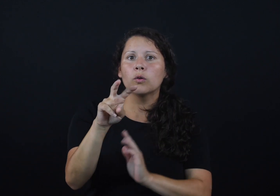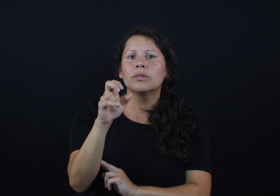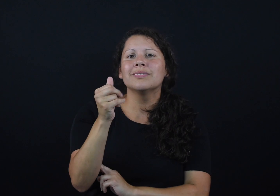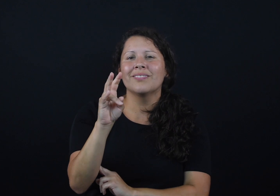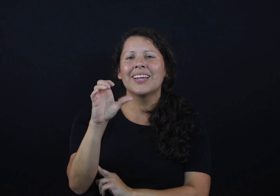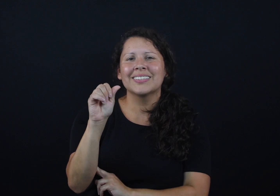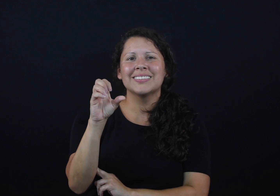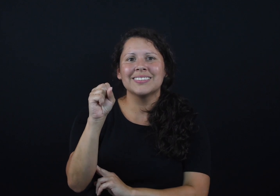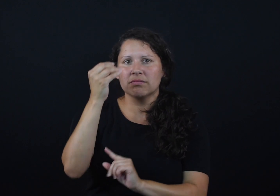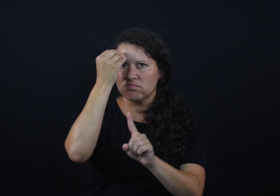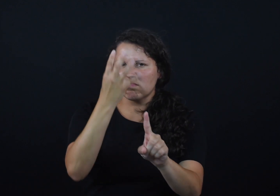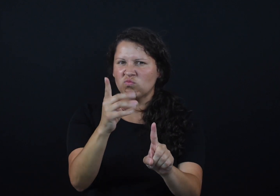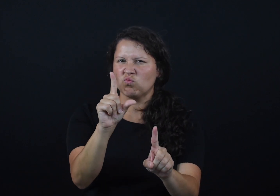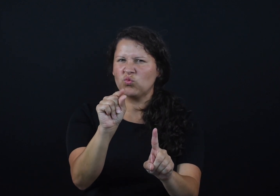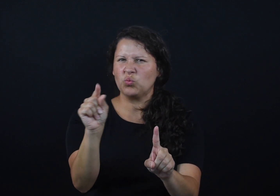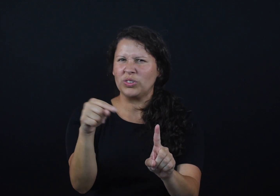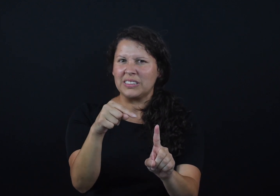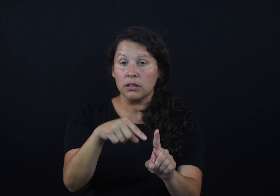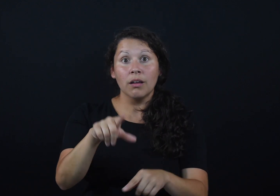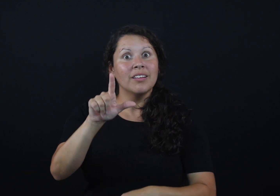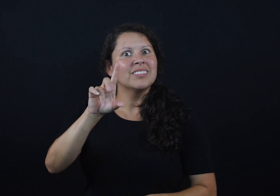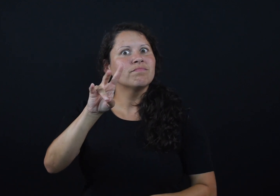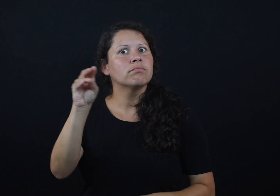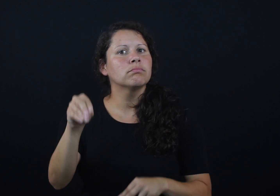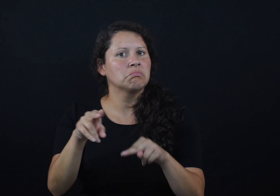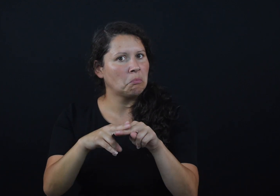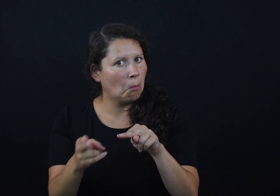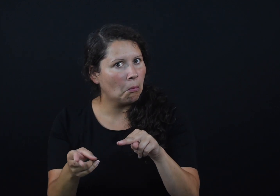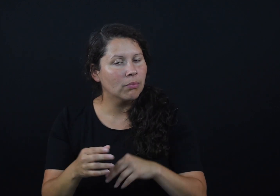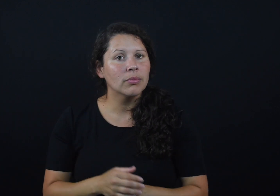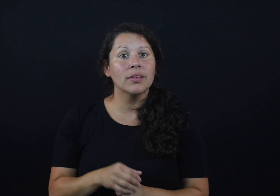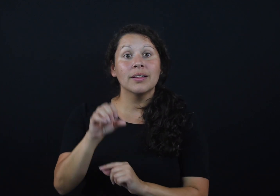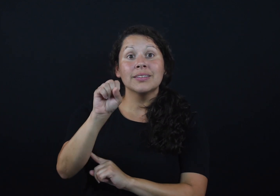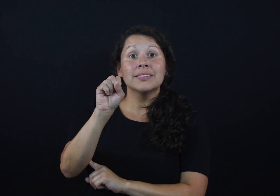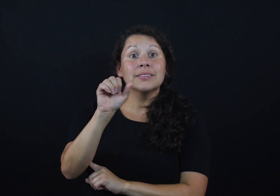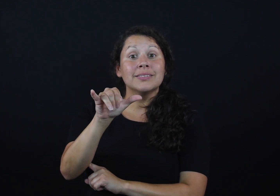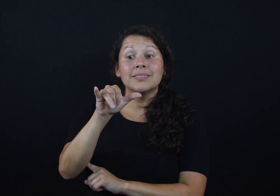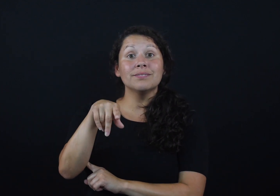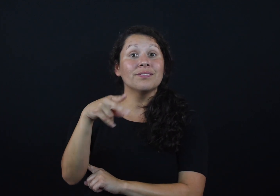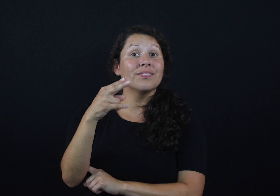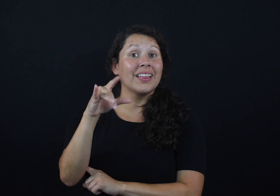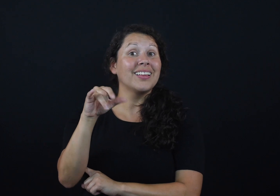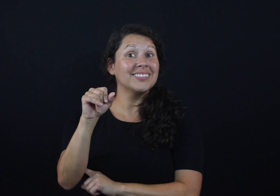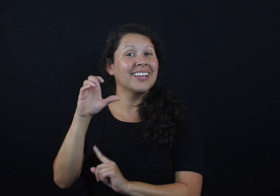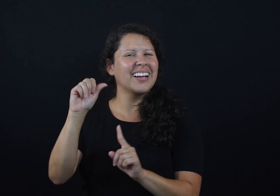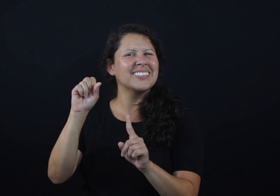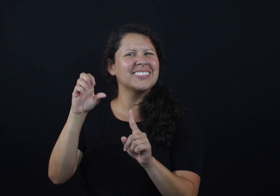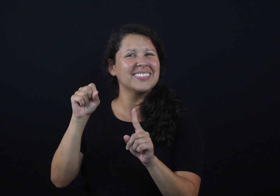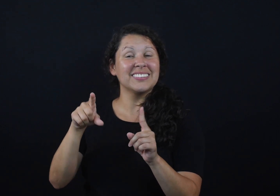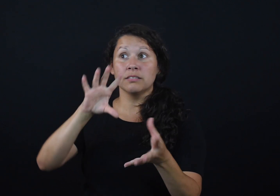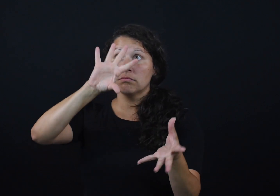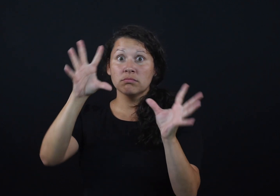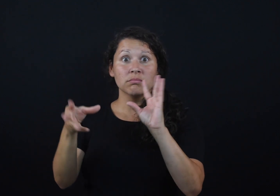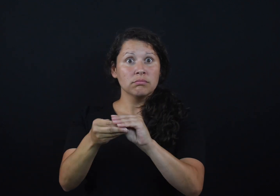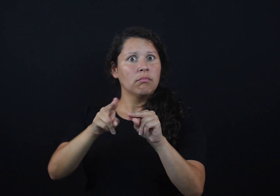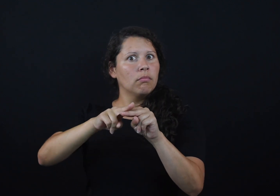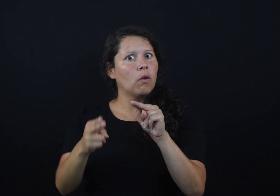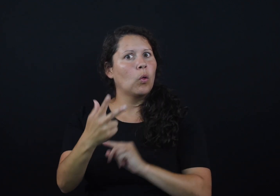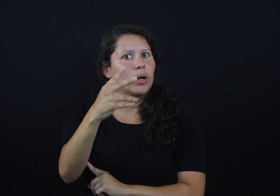cases reported in 2020, a 27% increase. ● Syphilis cases overall decreased 3%